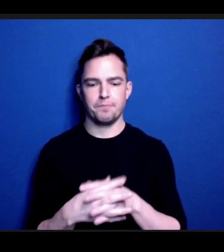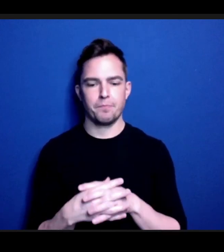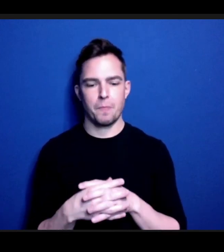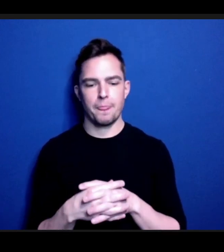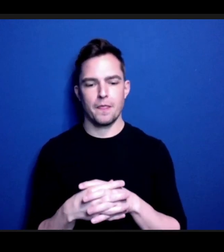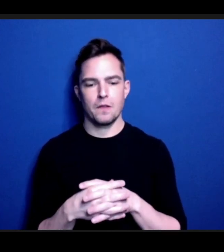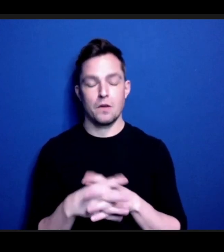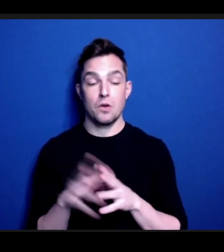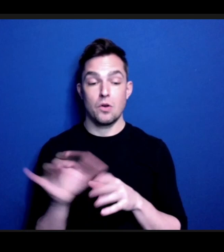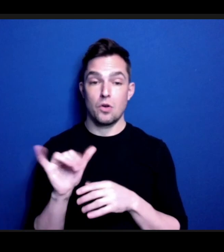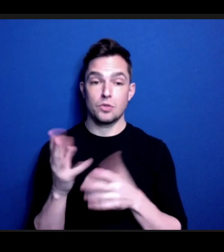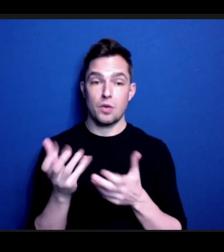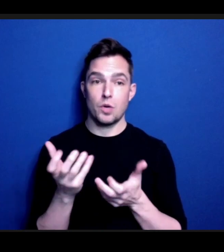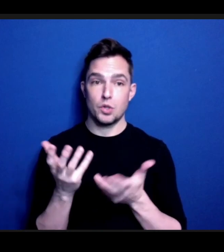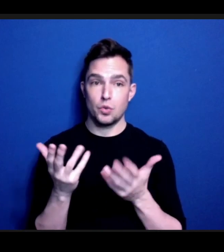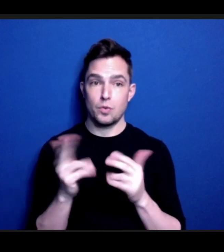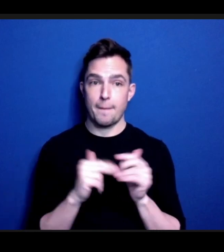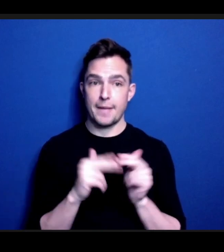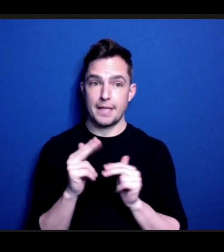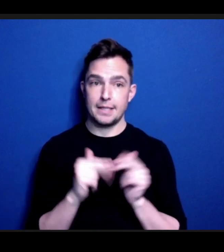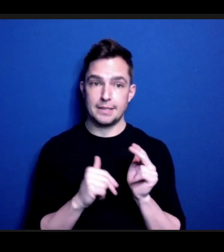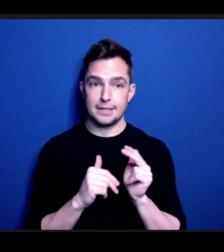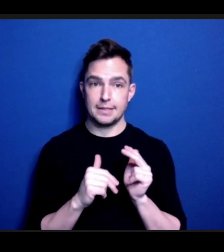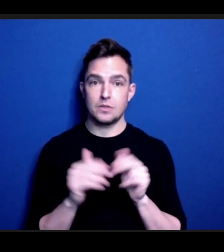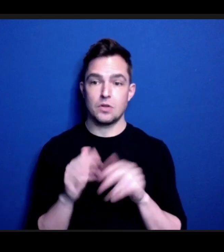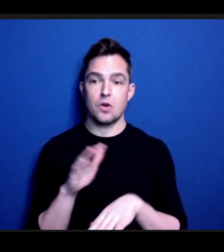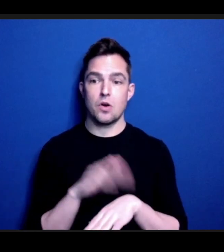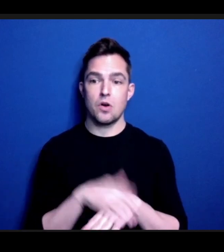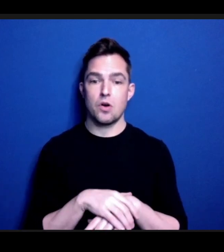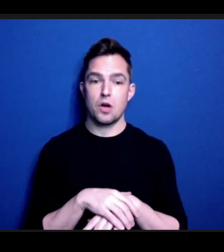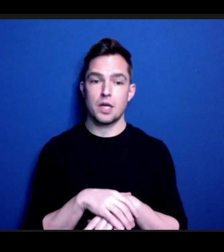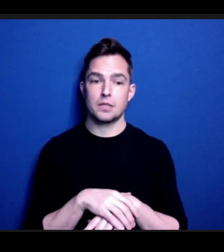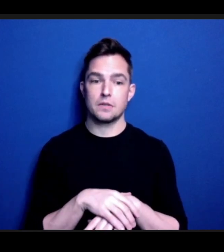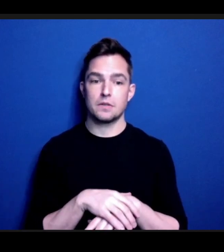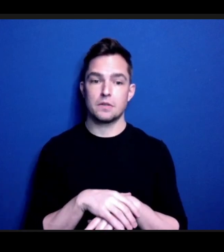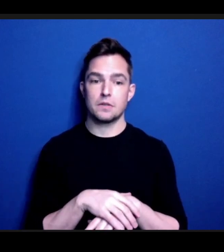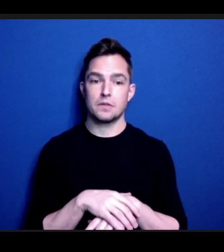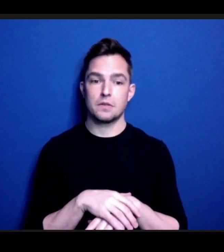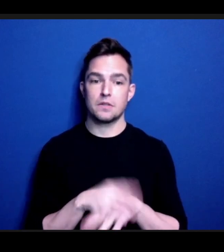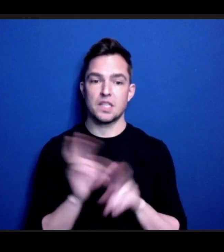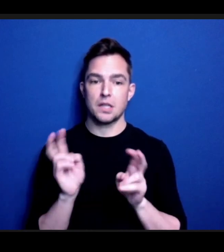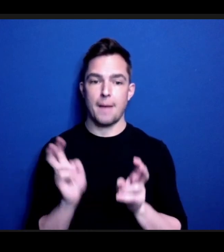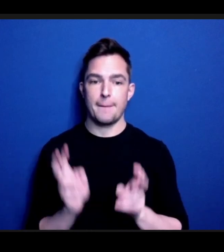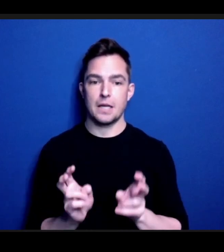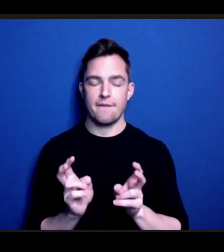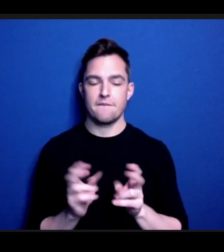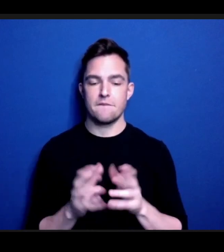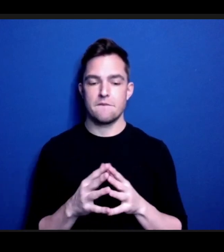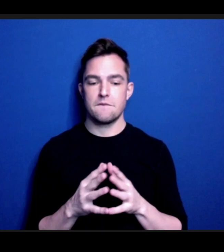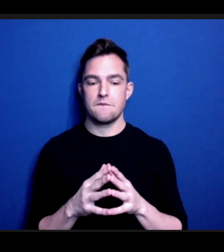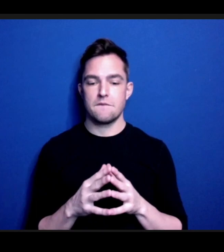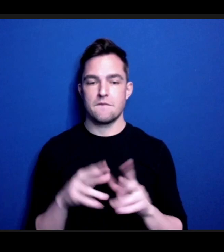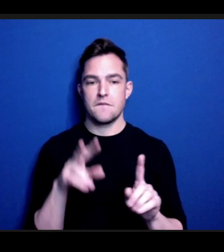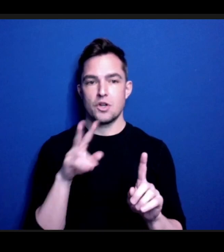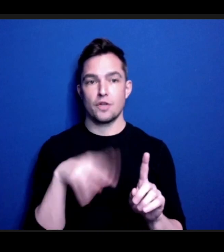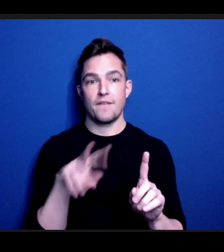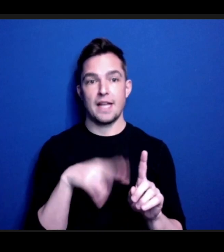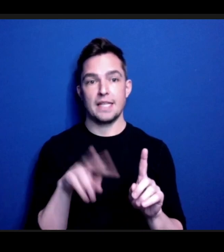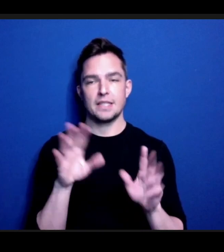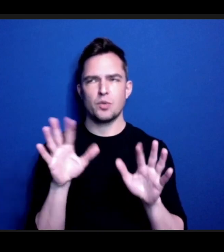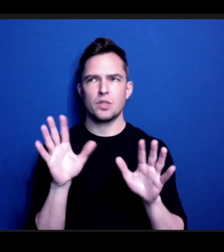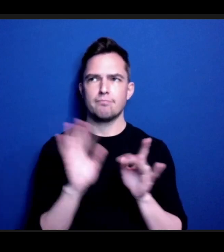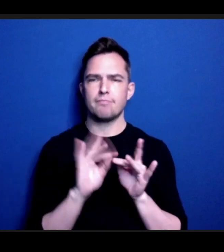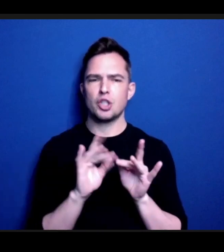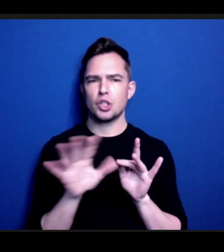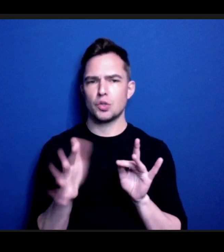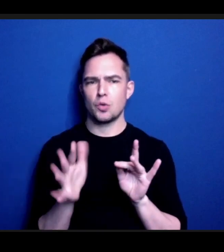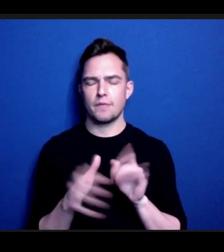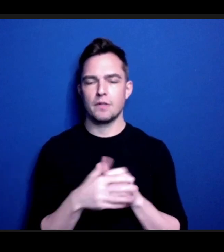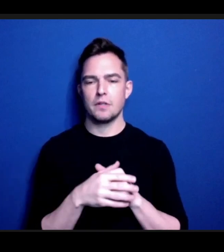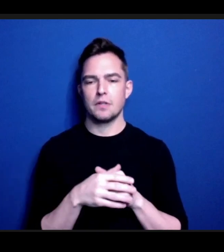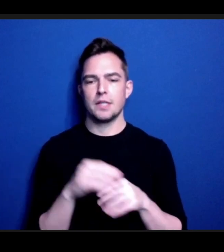I also wanted to build on a topic of surveillance that was sort of mentioned in research and